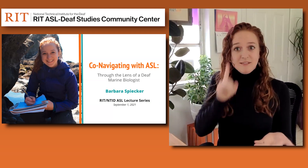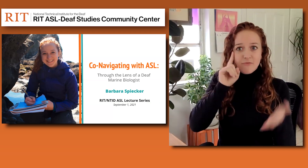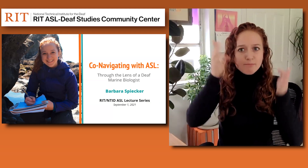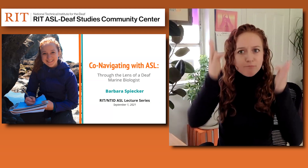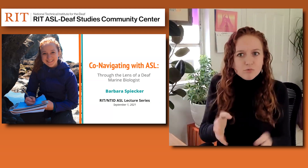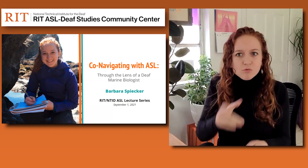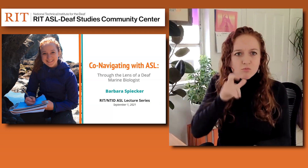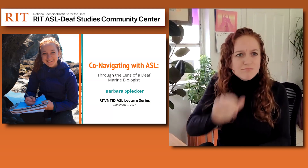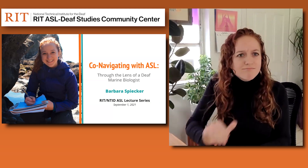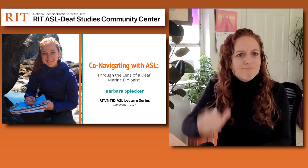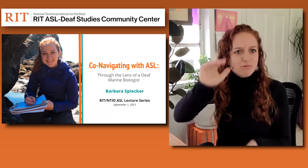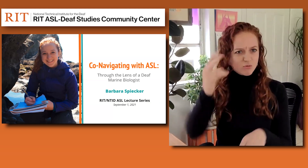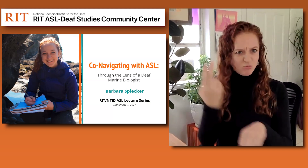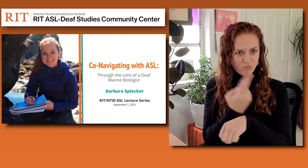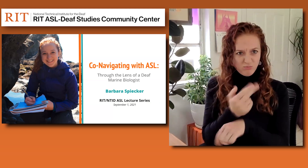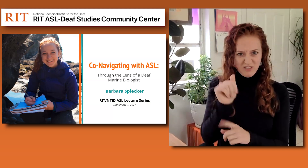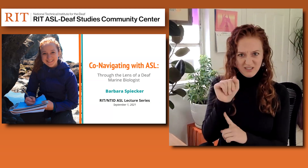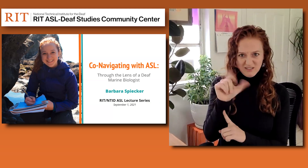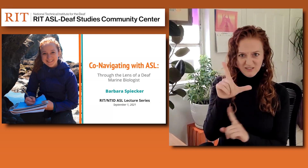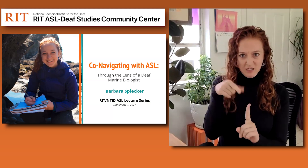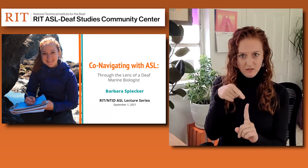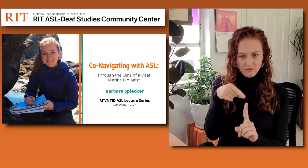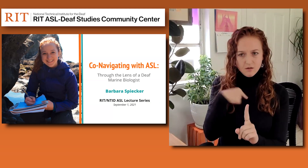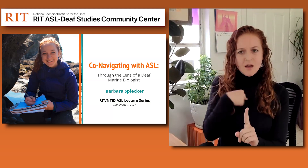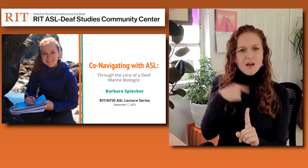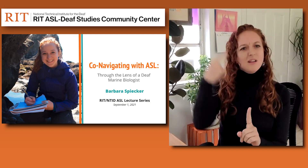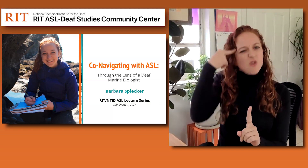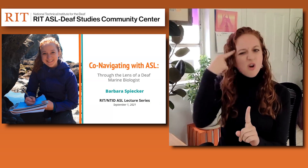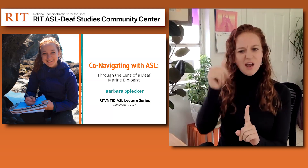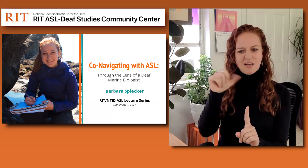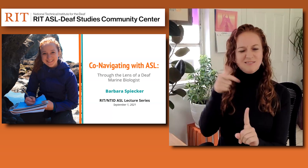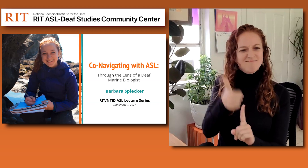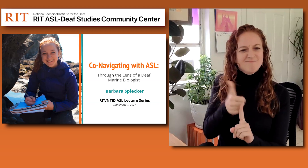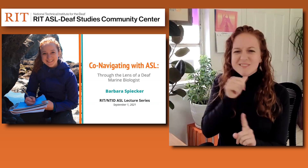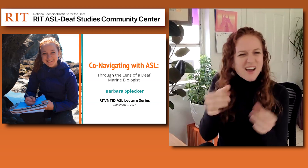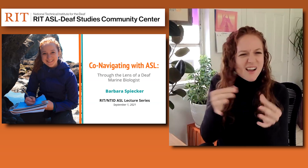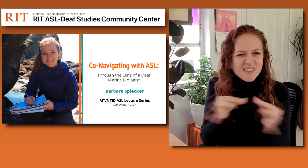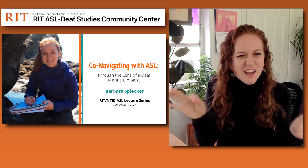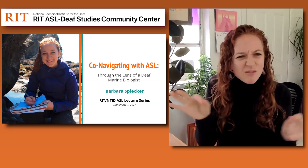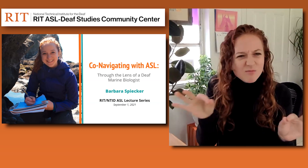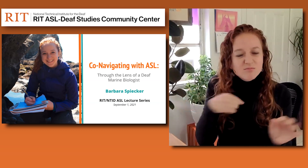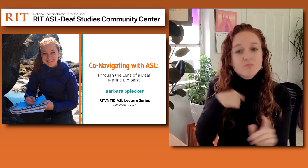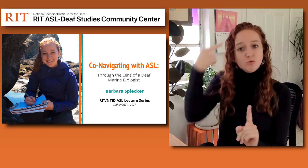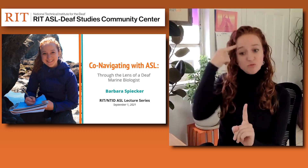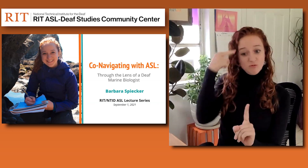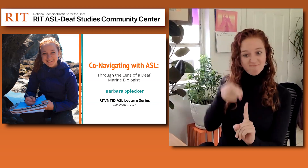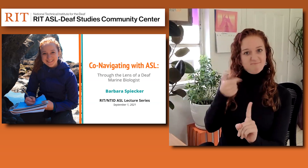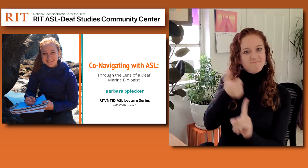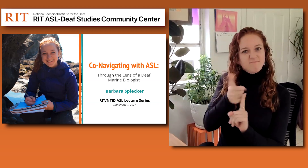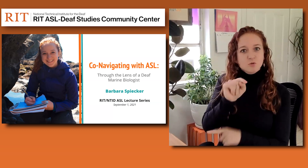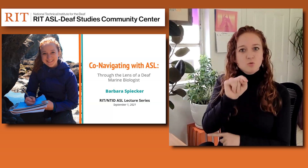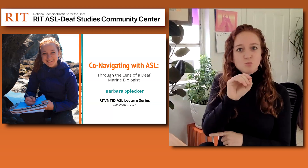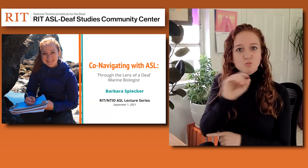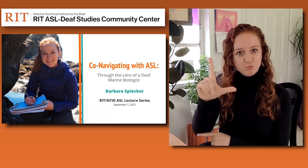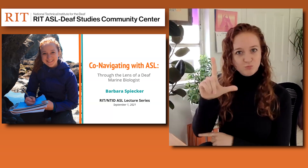how I, as a deaf person, how I was raised within ASL, but I thought that ASL wasn't really a language.